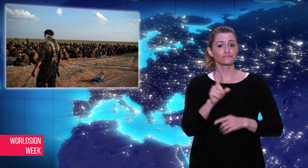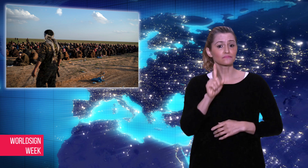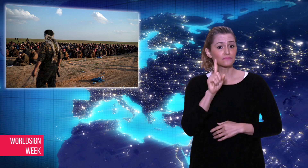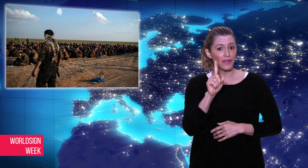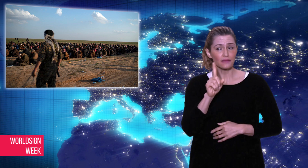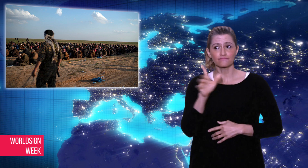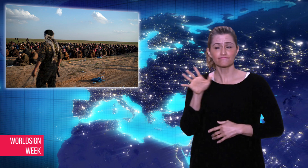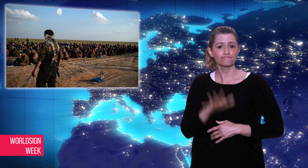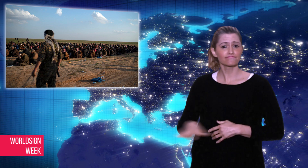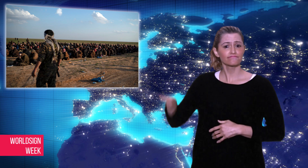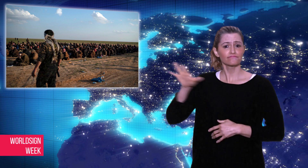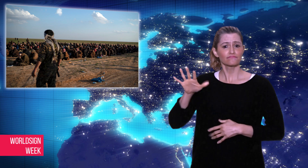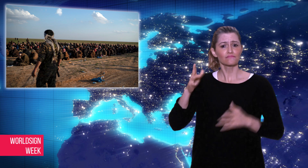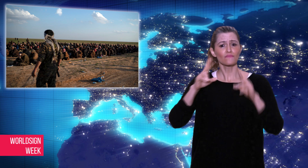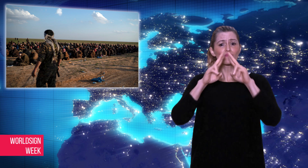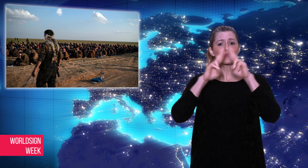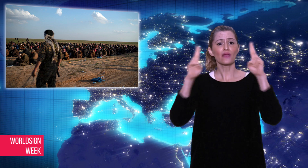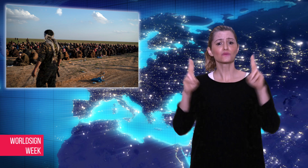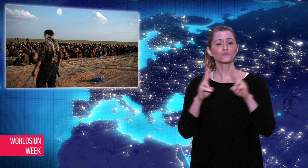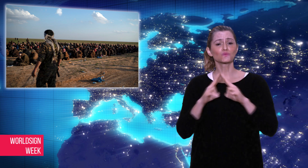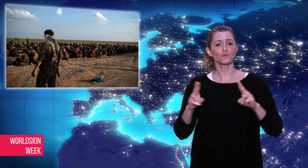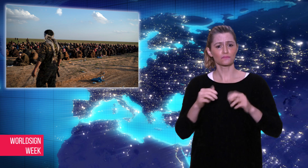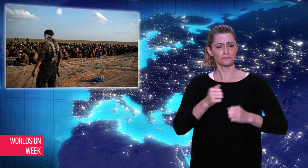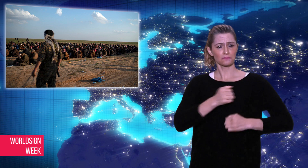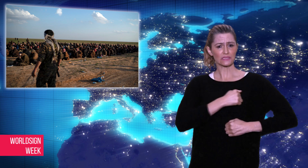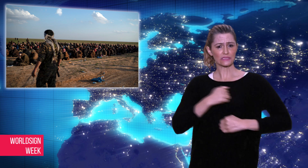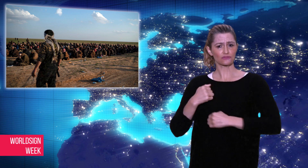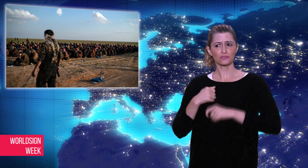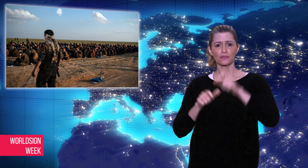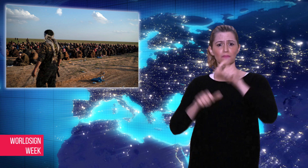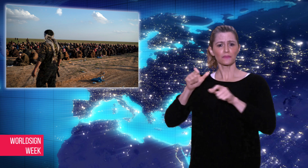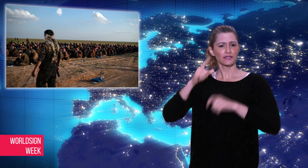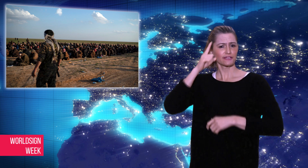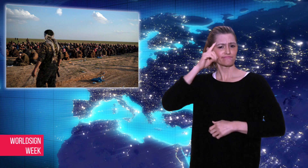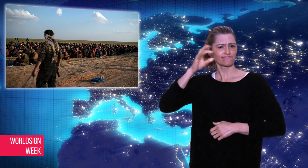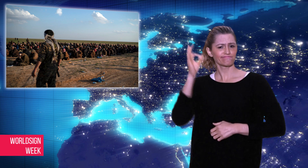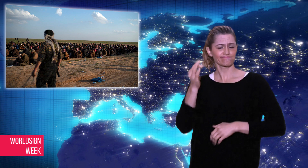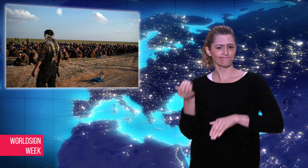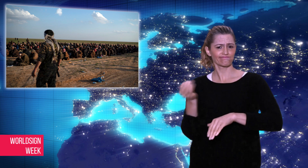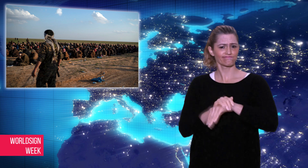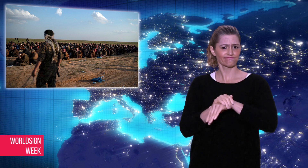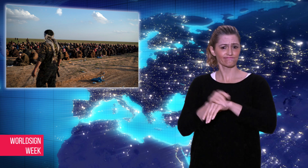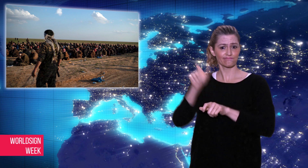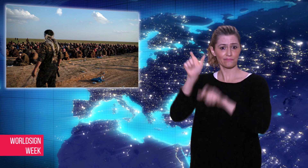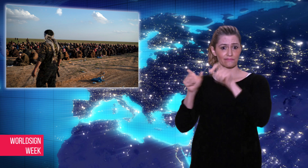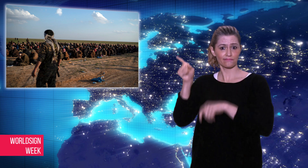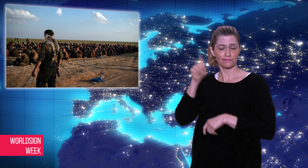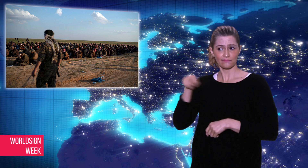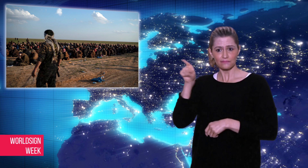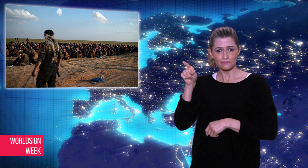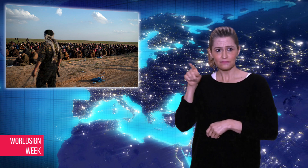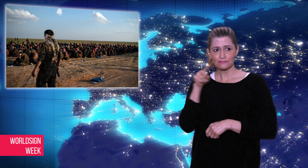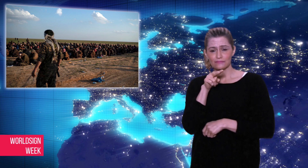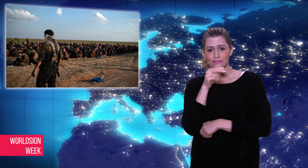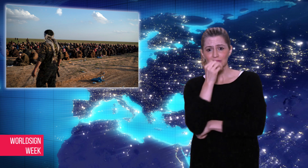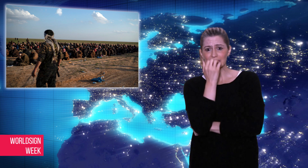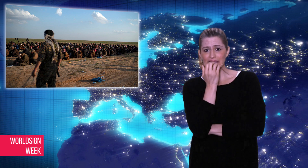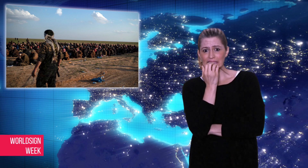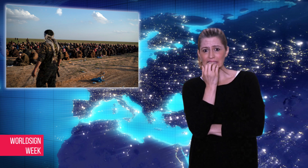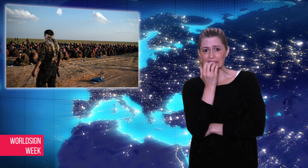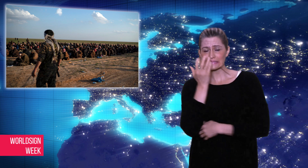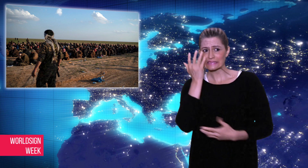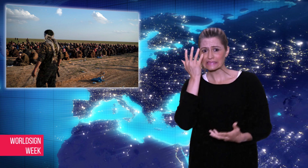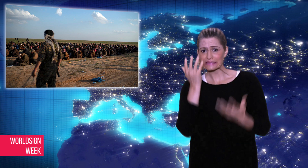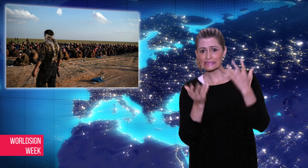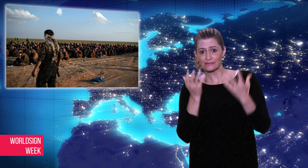concerns international military experts that a